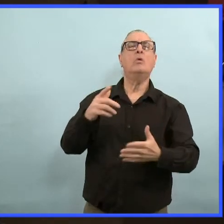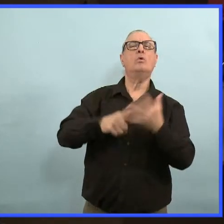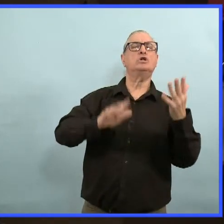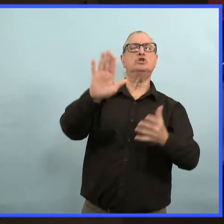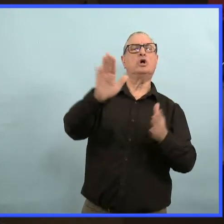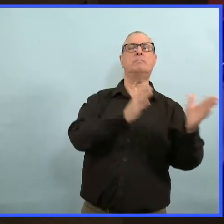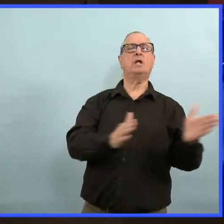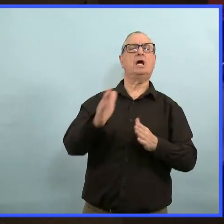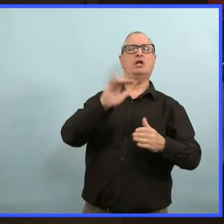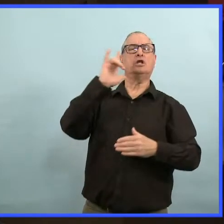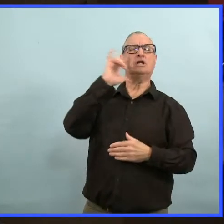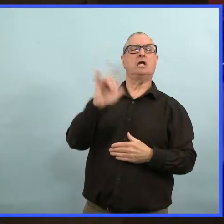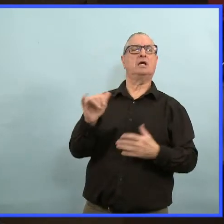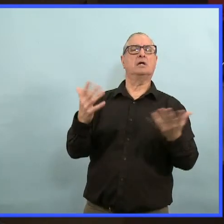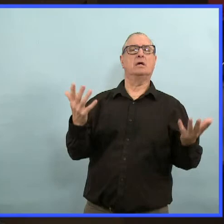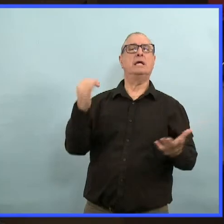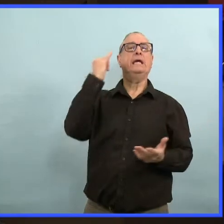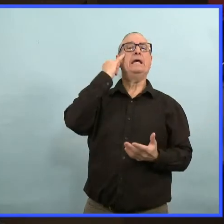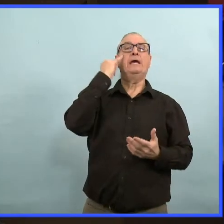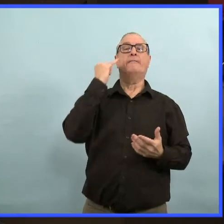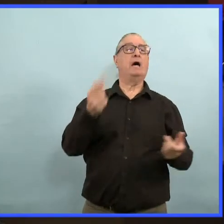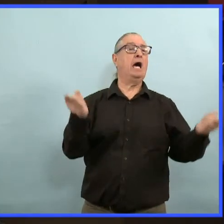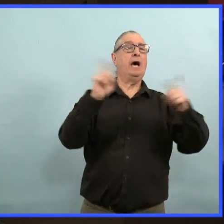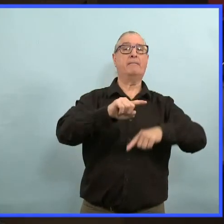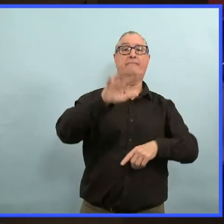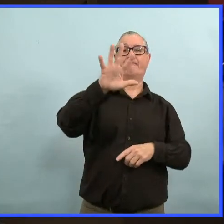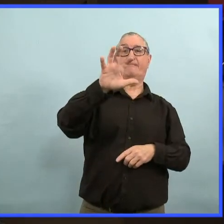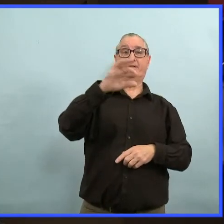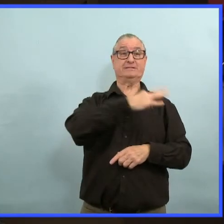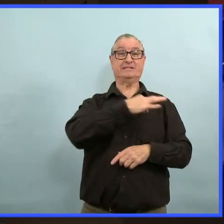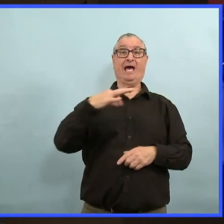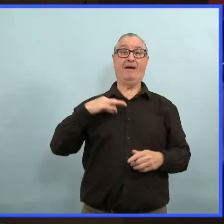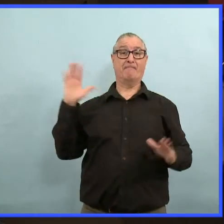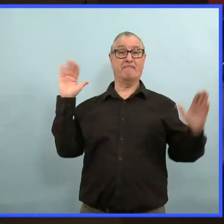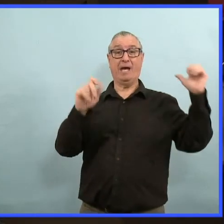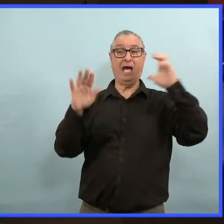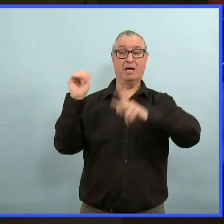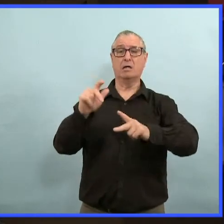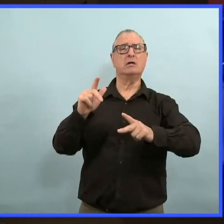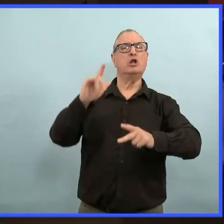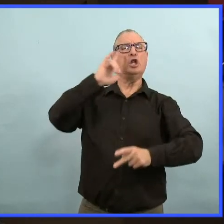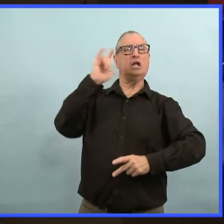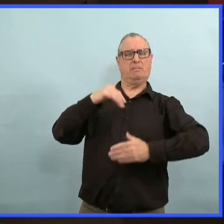are back to work so i'll let dr mateer answer part of it and i'll do uh part of it as well so